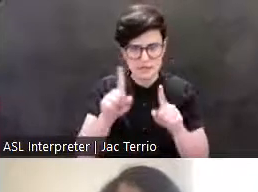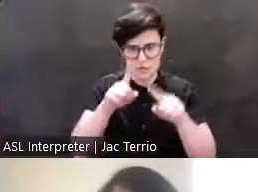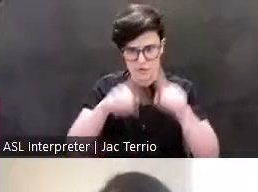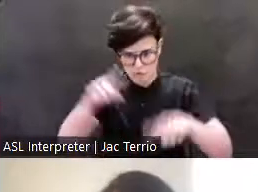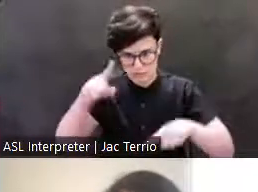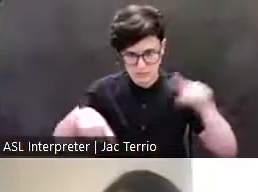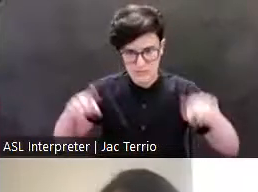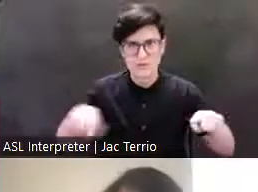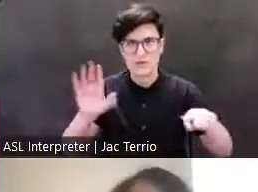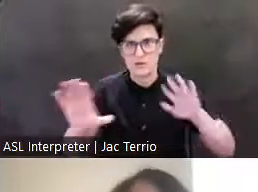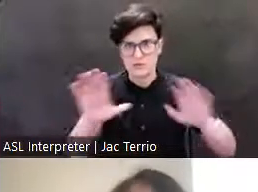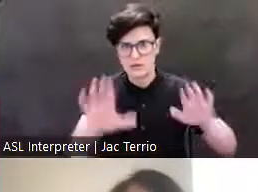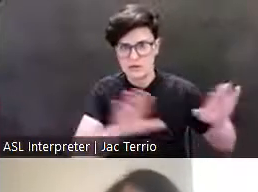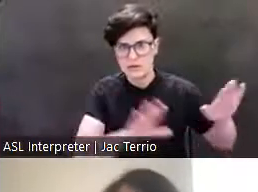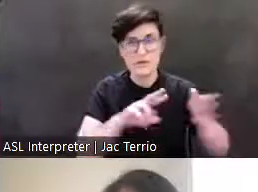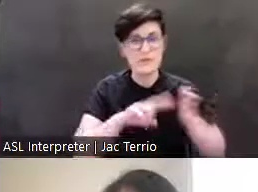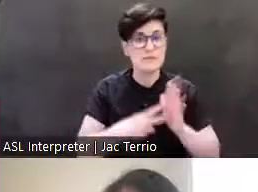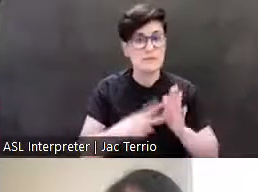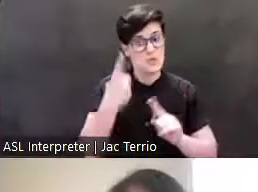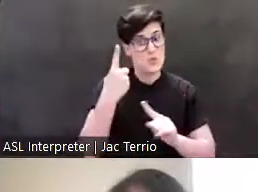One size does not fit all and that is important to remember.